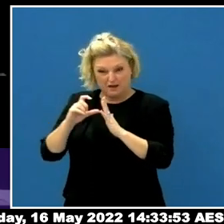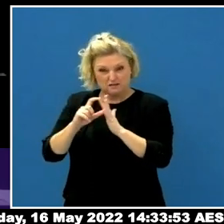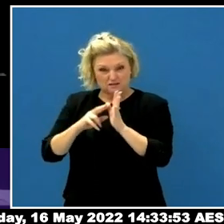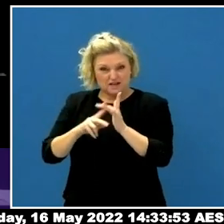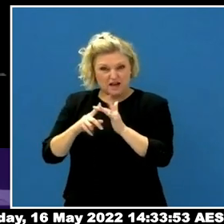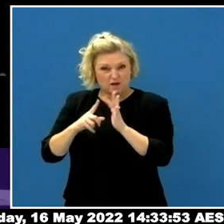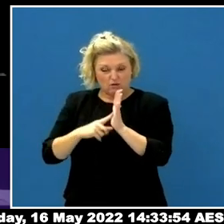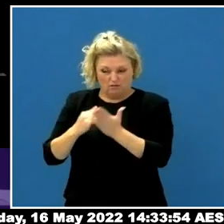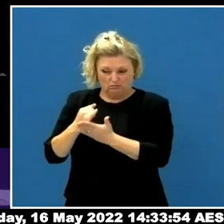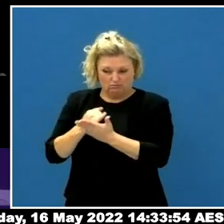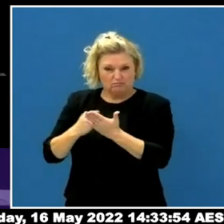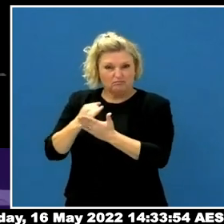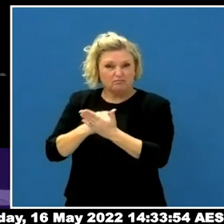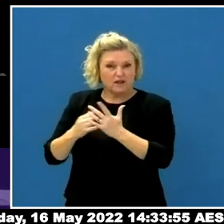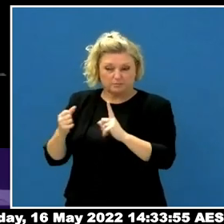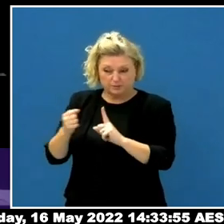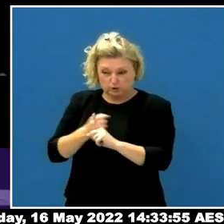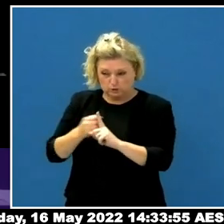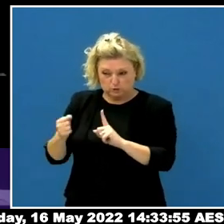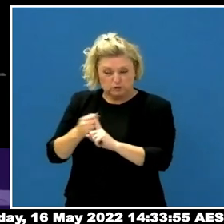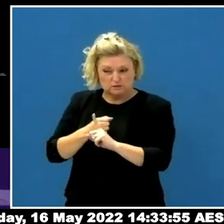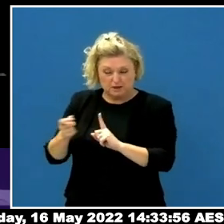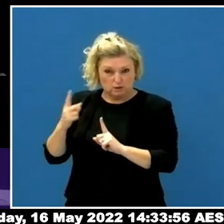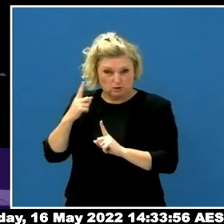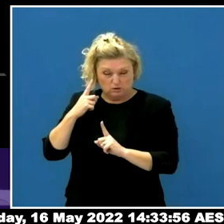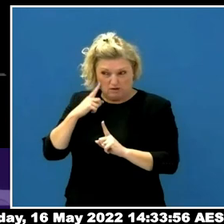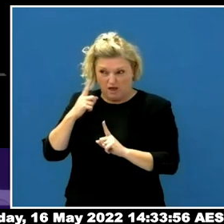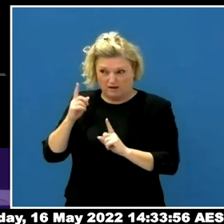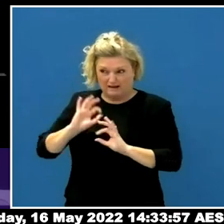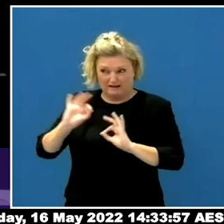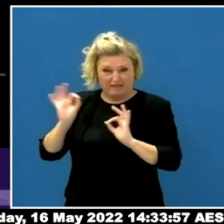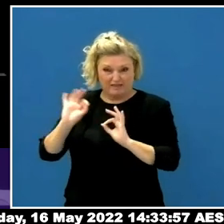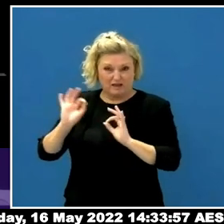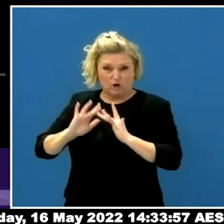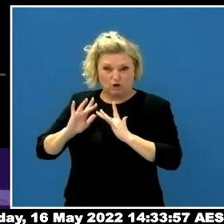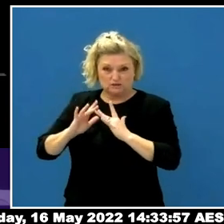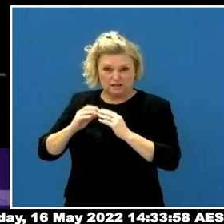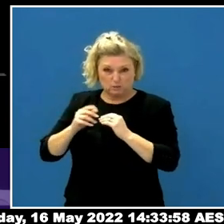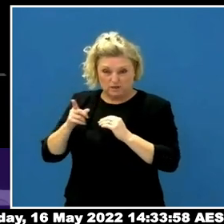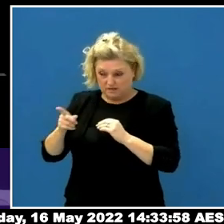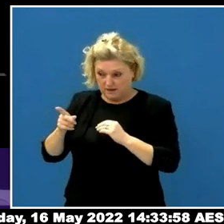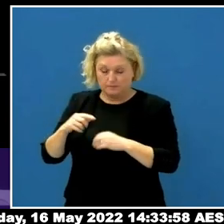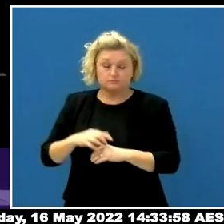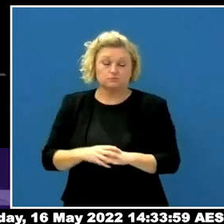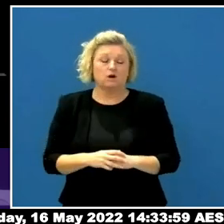That's correct. MR FOGARTY: And the safety of the new day program site and the quality of services that Afford provided.